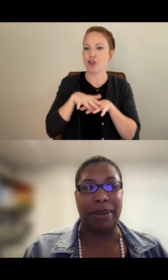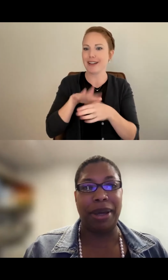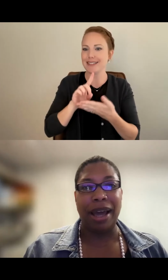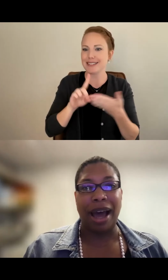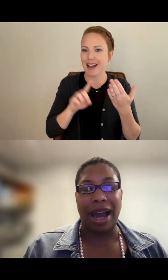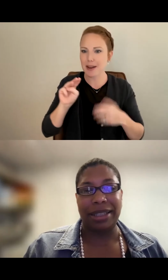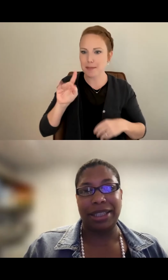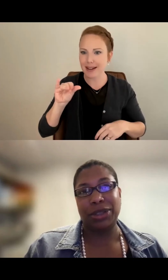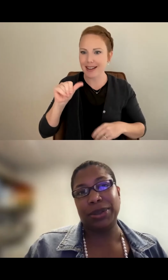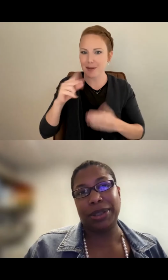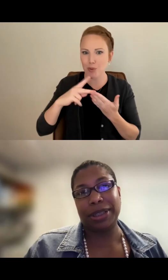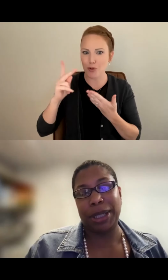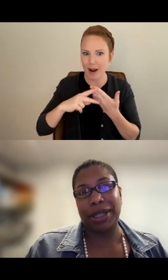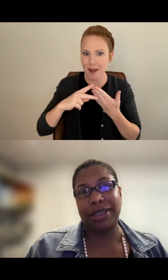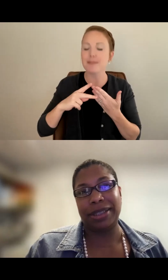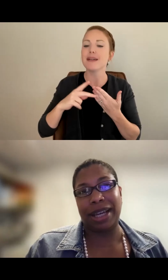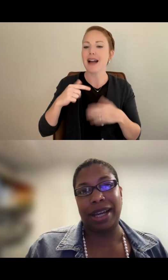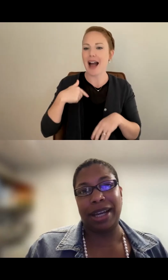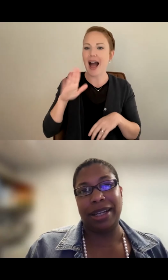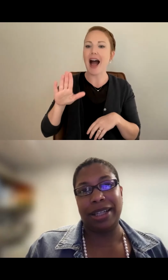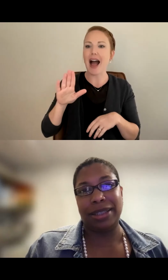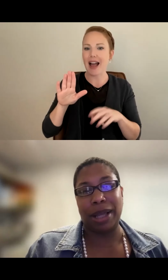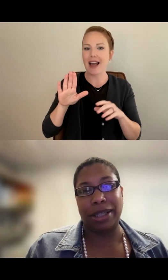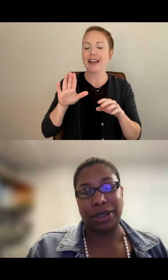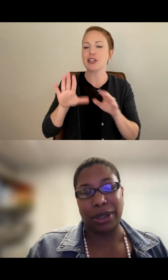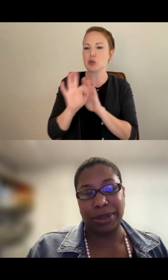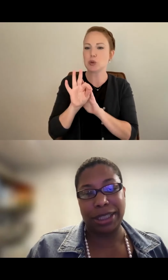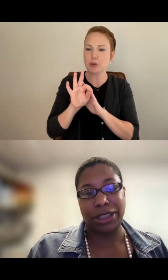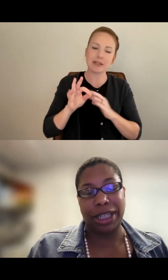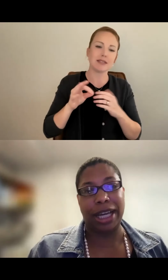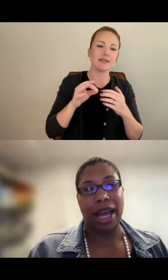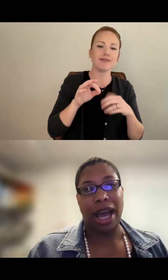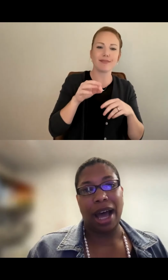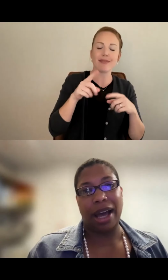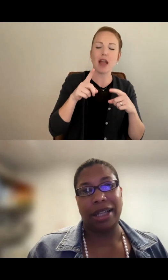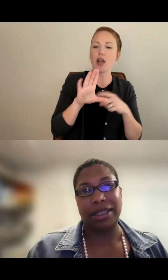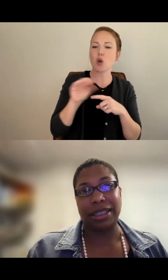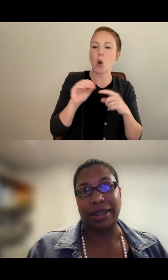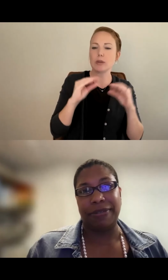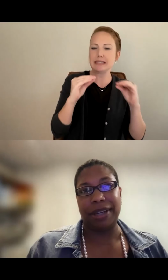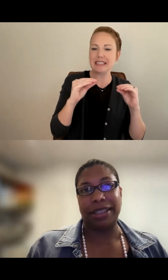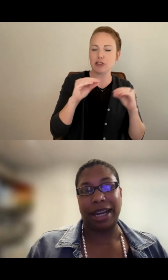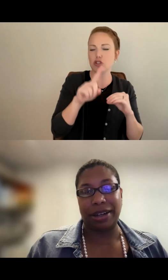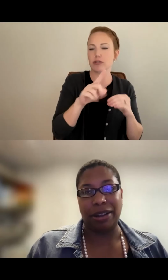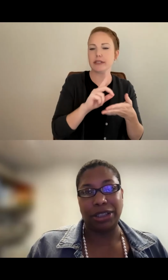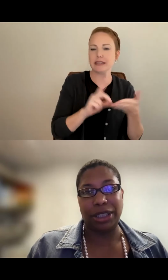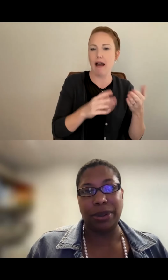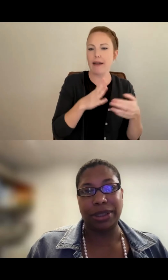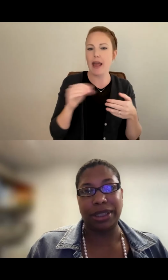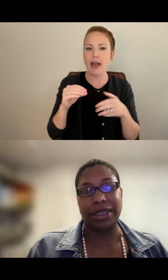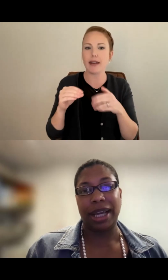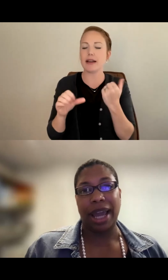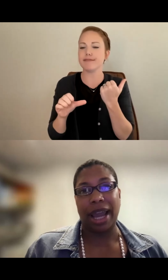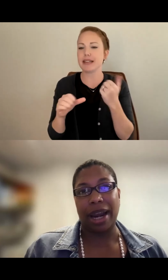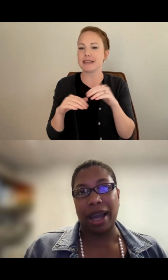I teach user experience design as well as co-teaching assistive technology courses and